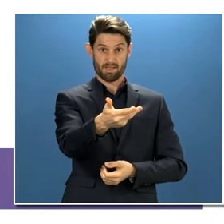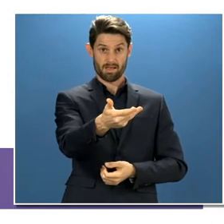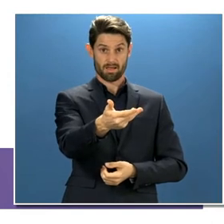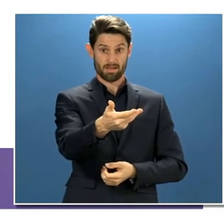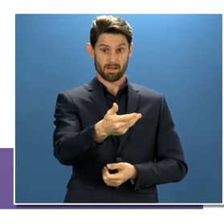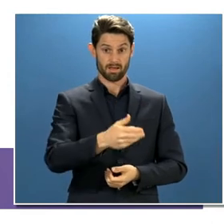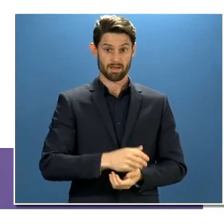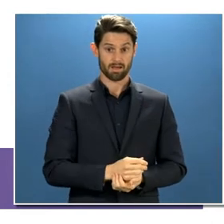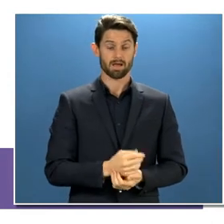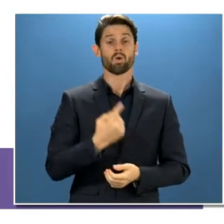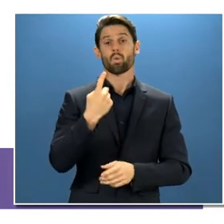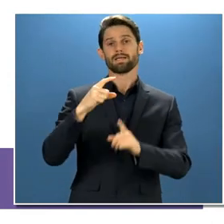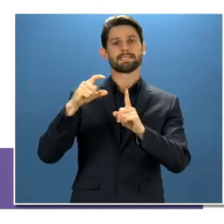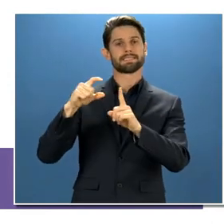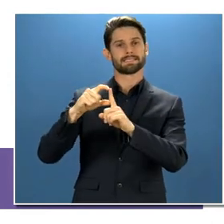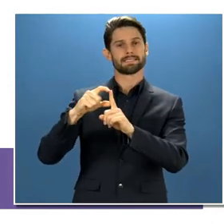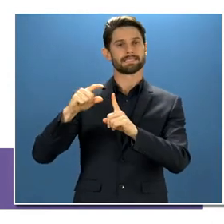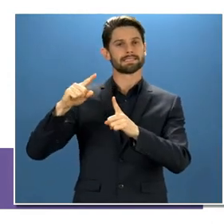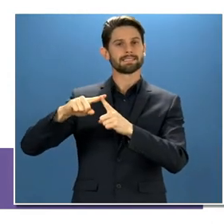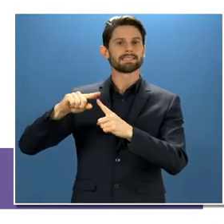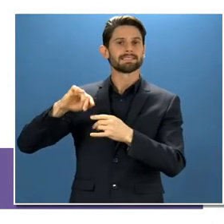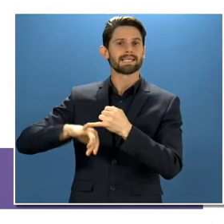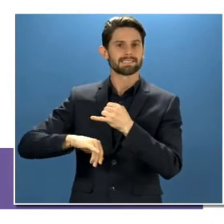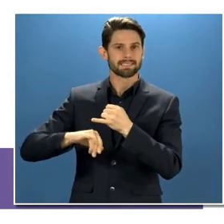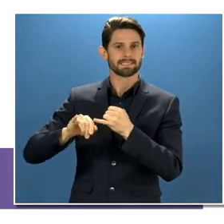"Well, you are arts and crafty" so I'm really good with my hands and really